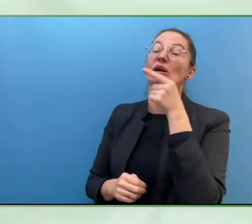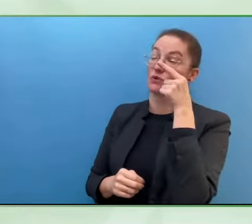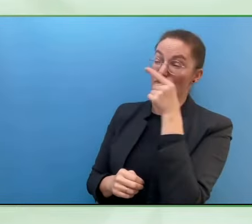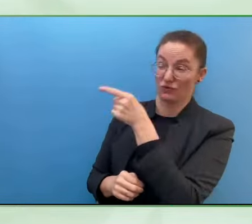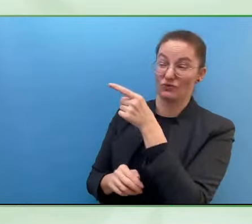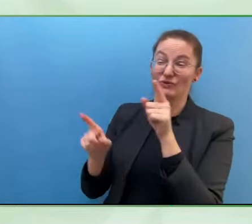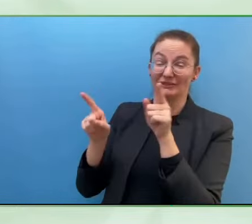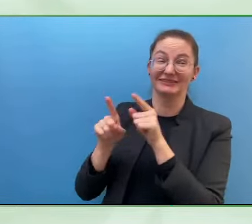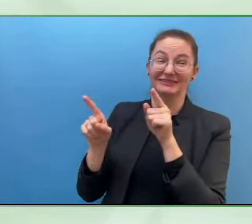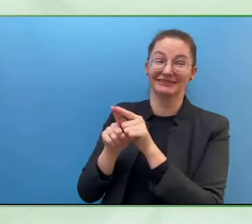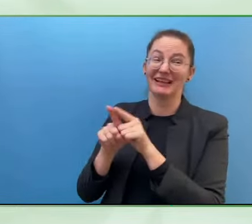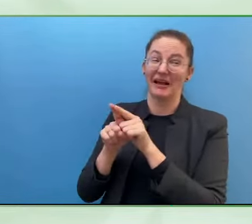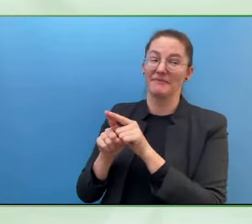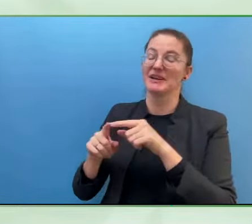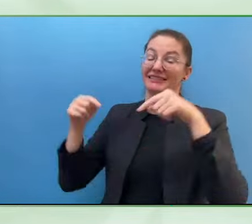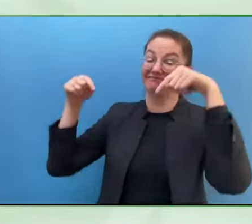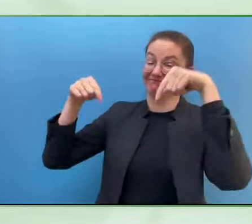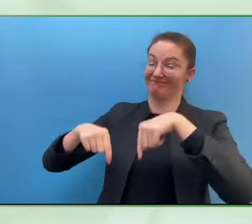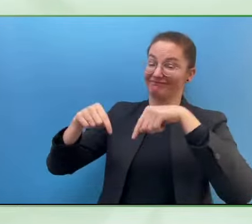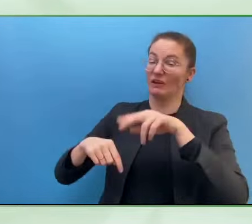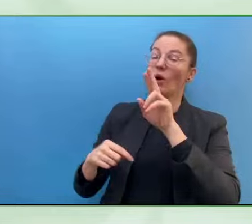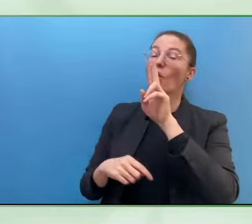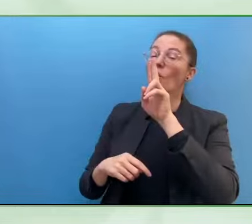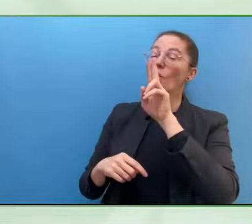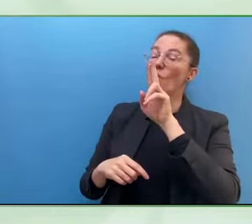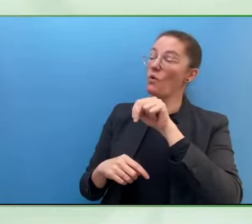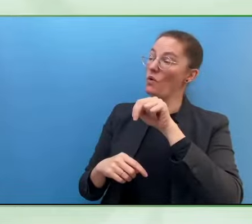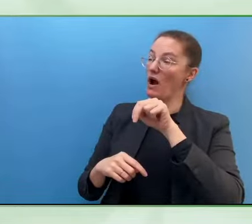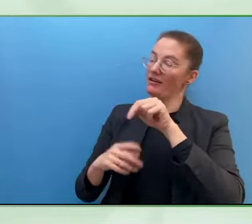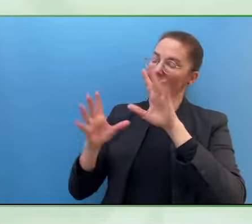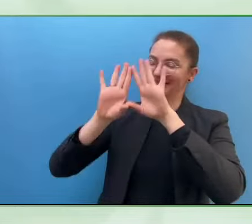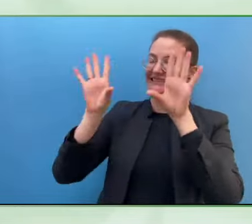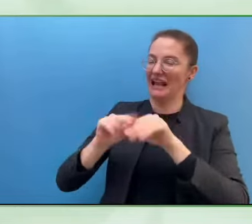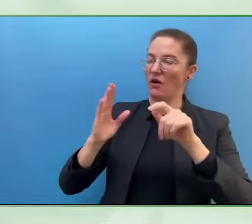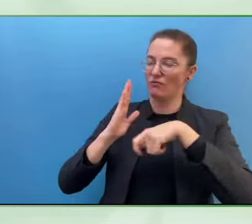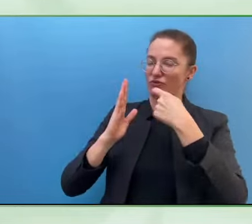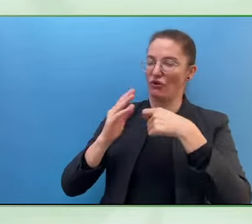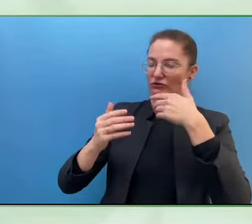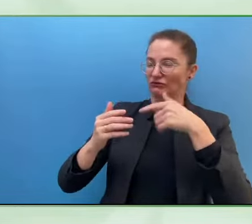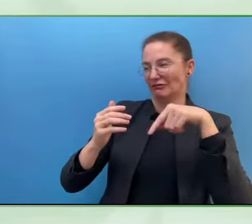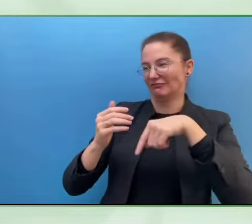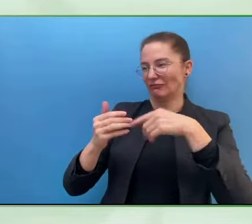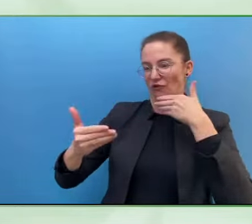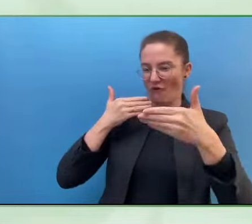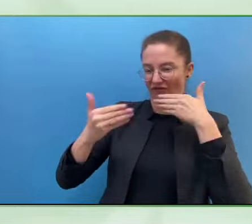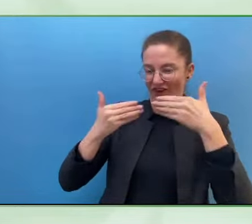Most of the initiatives are great.